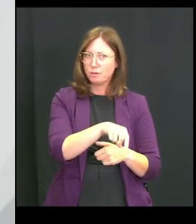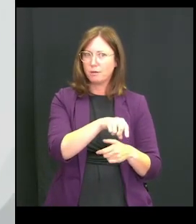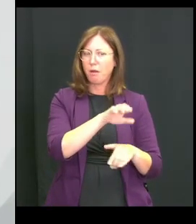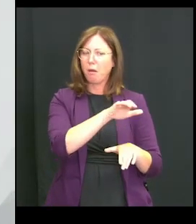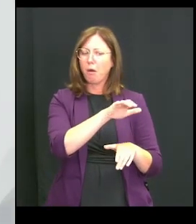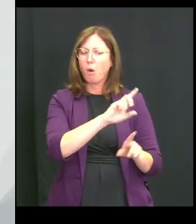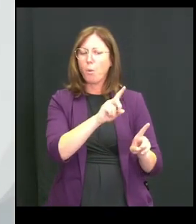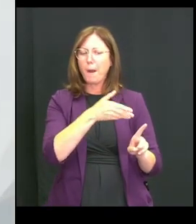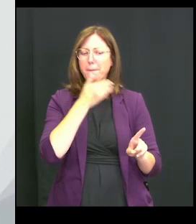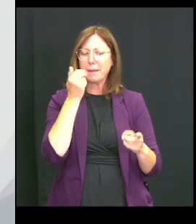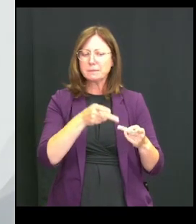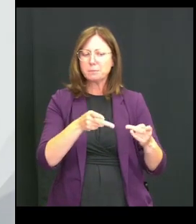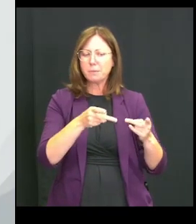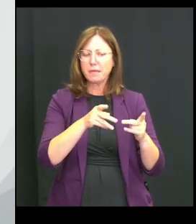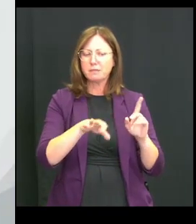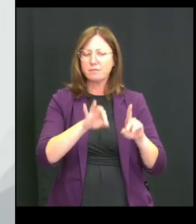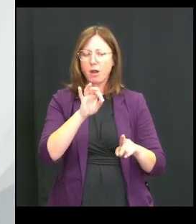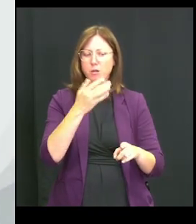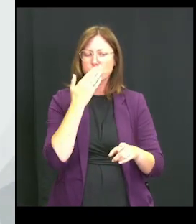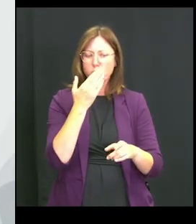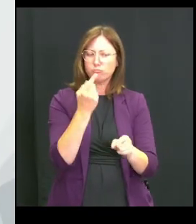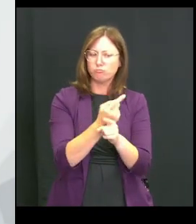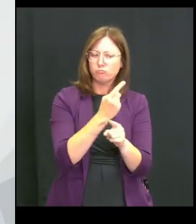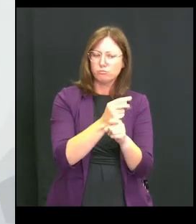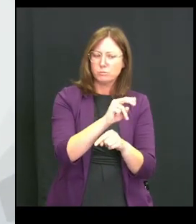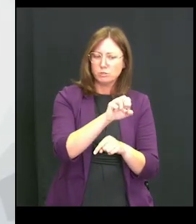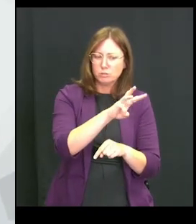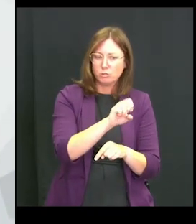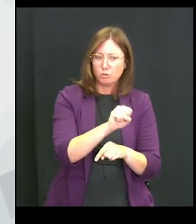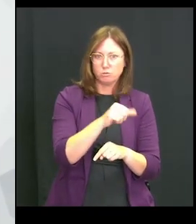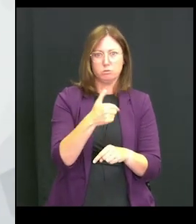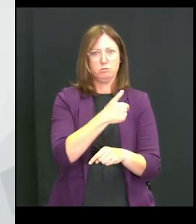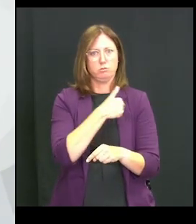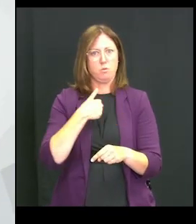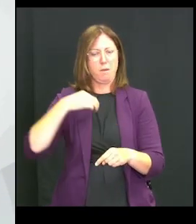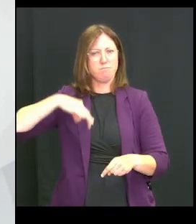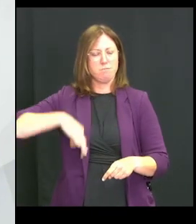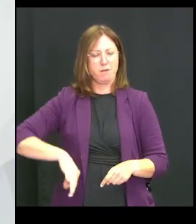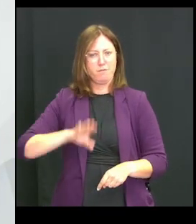and the spotting fake news, I mean, how fantastic would that be for us to be able to then know